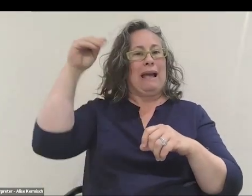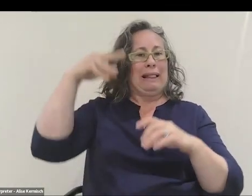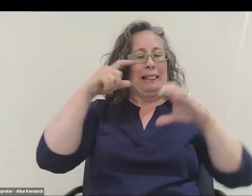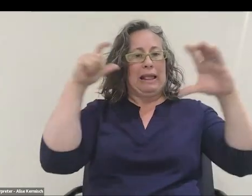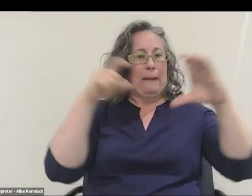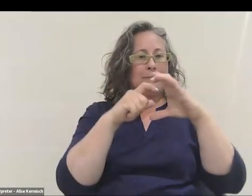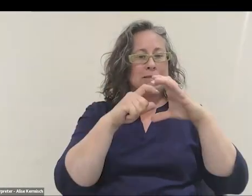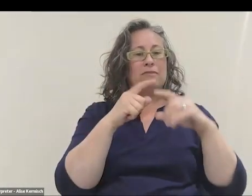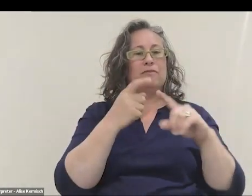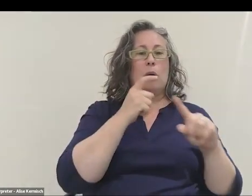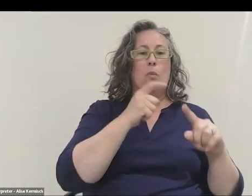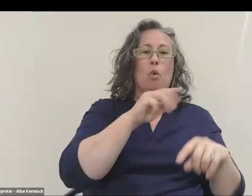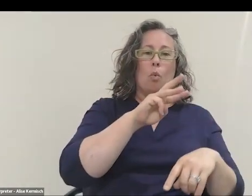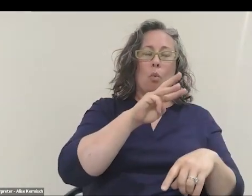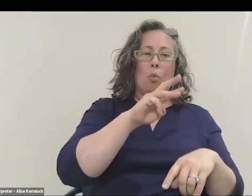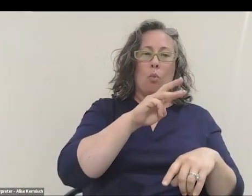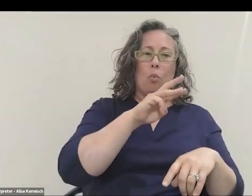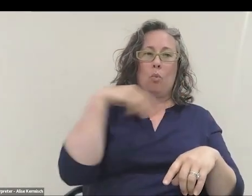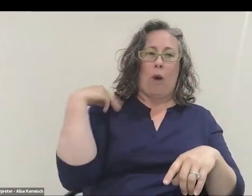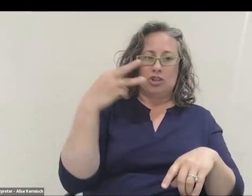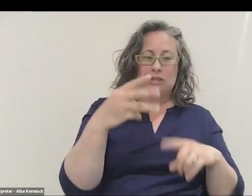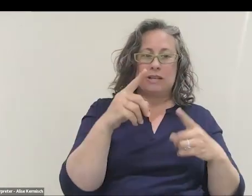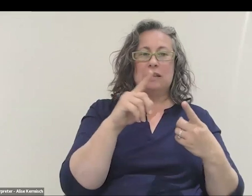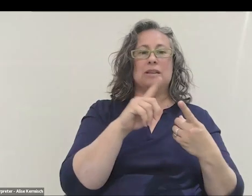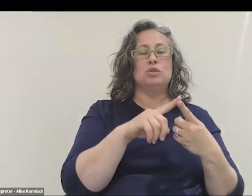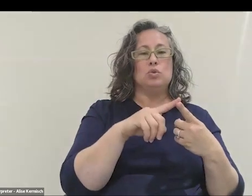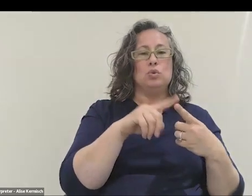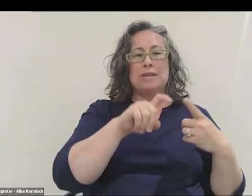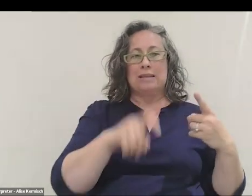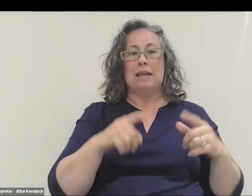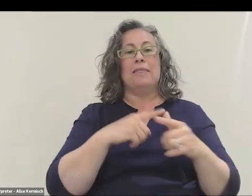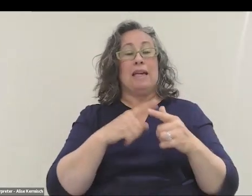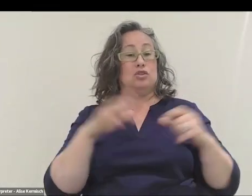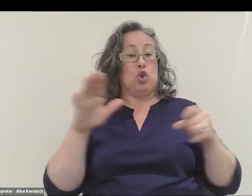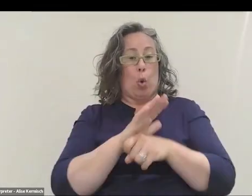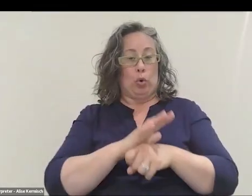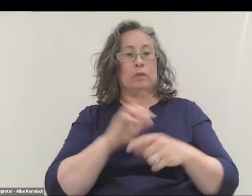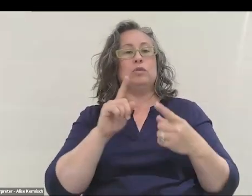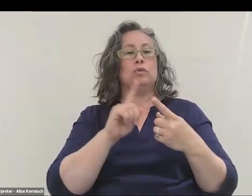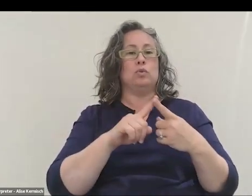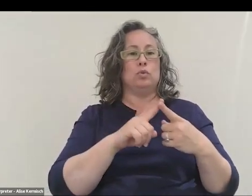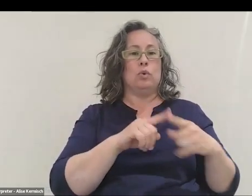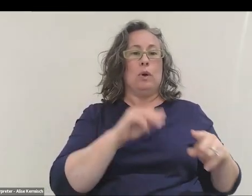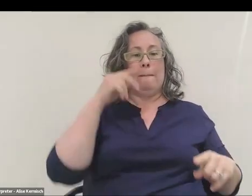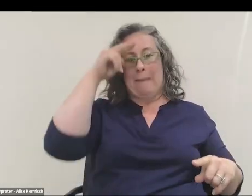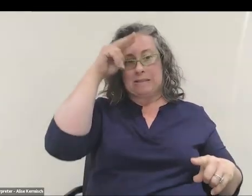and then the total eclipse goes from Mexico to Canada, essentially northeast.